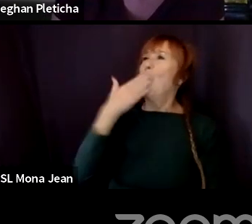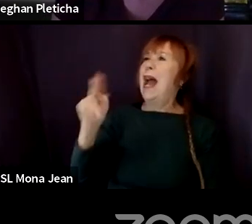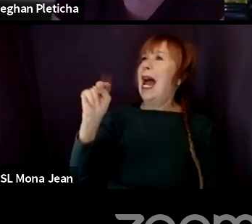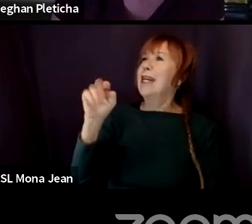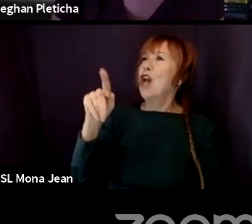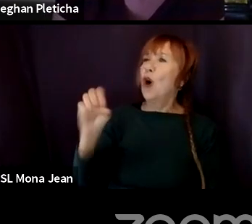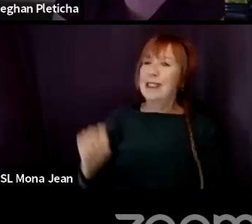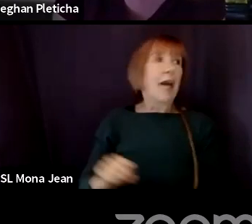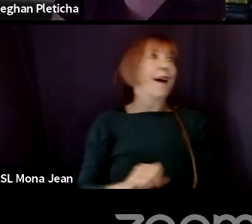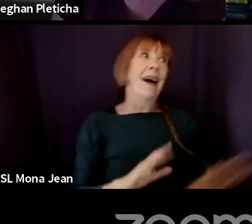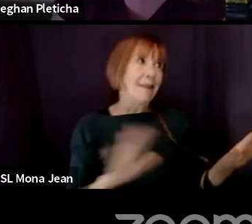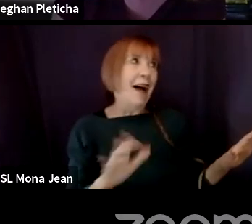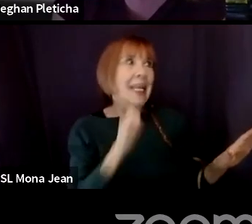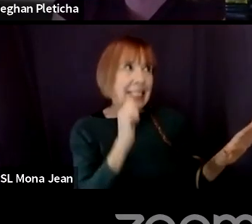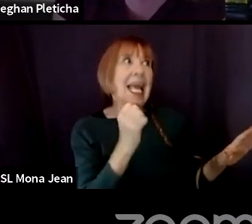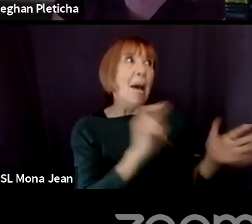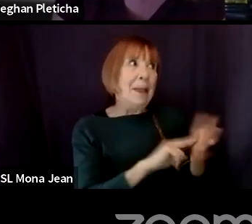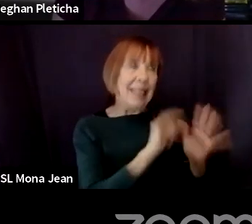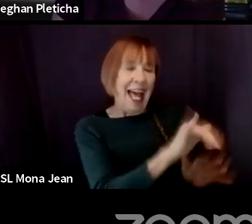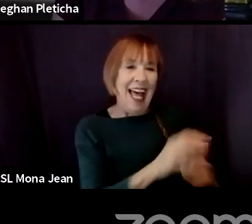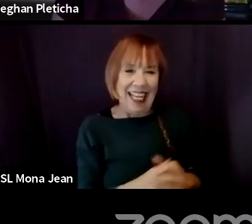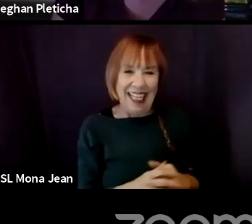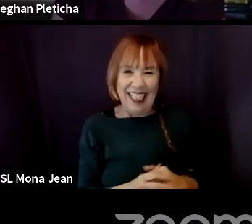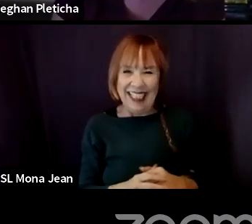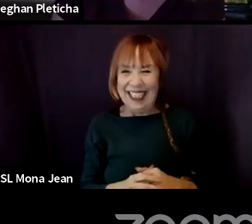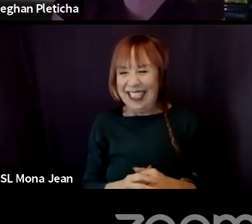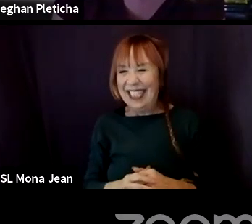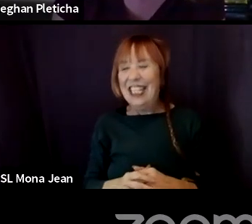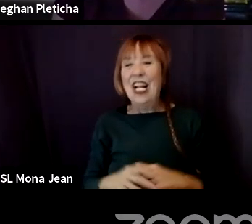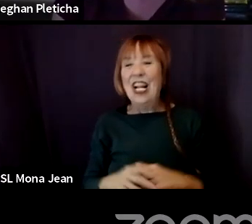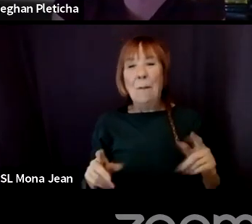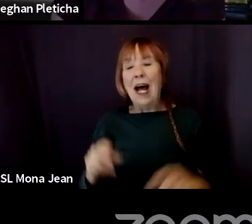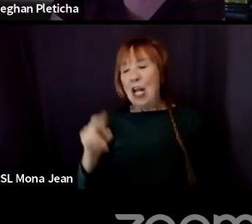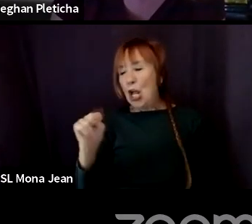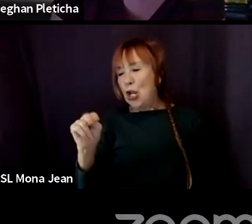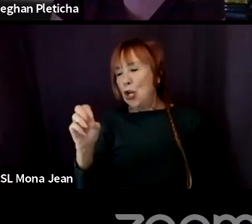That's not what I meant. But no, they can be contradictory or confusing.